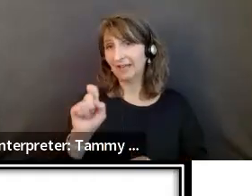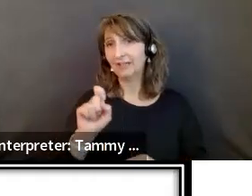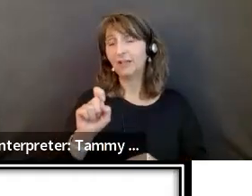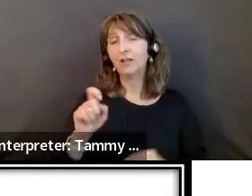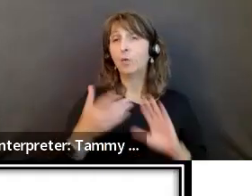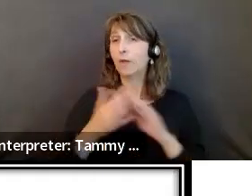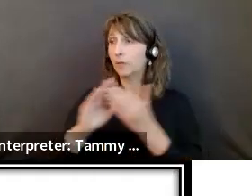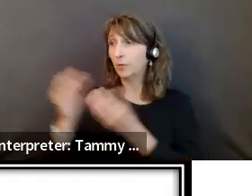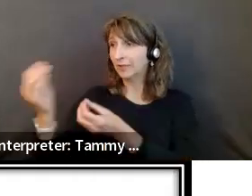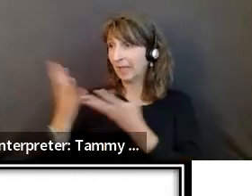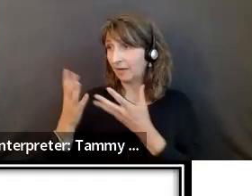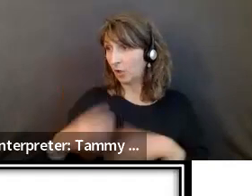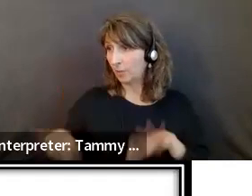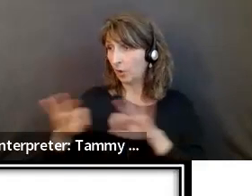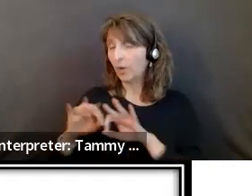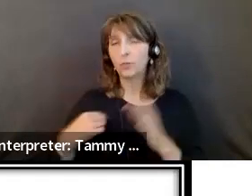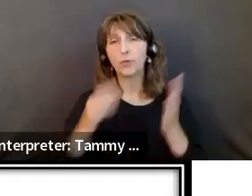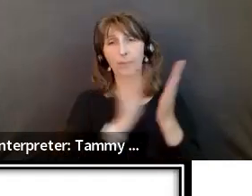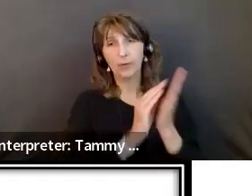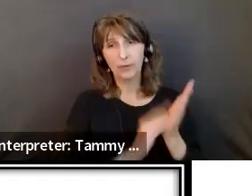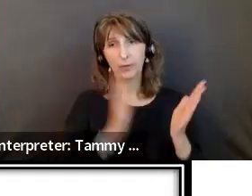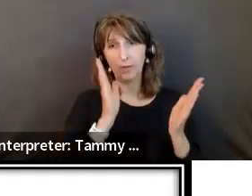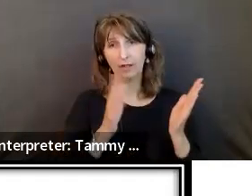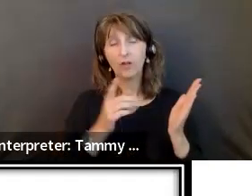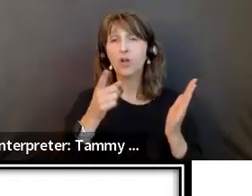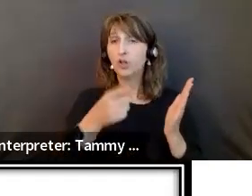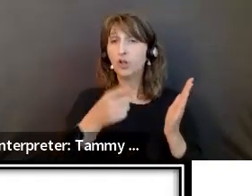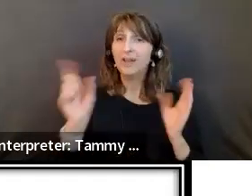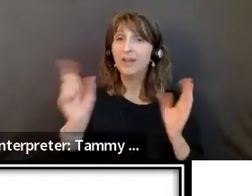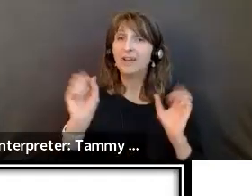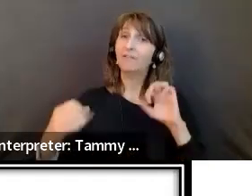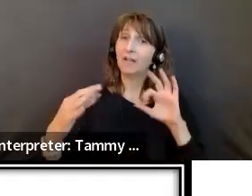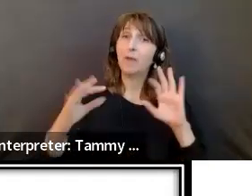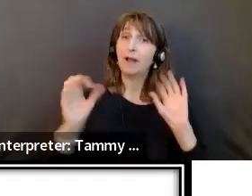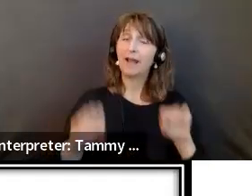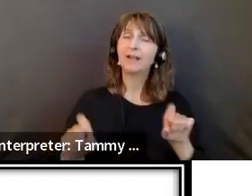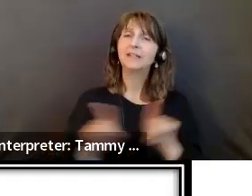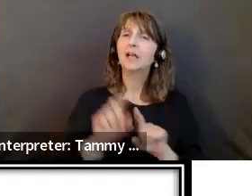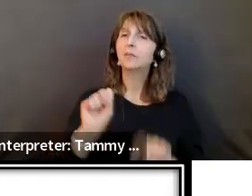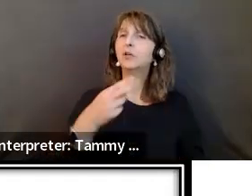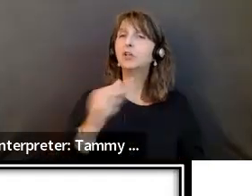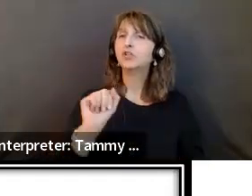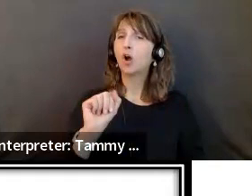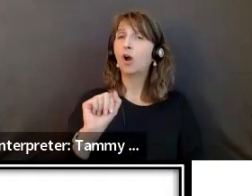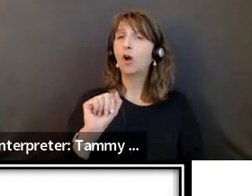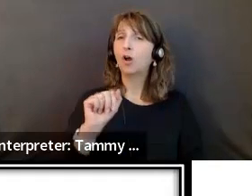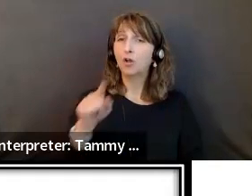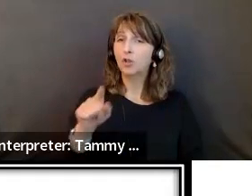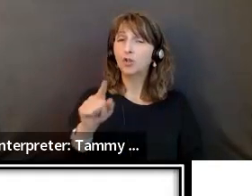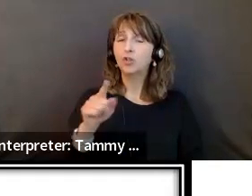And you'll be able to give some feedback. Just like you can on the shot dashboard, you know, there's an area there where you can provide feedback in your thoughts.